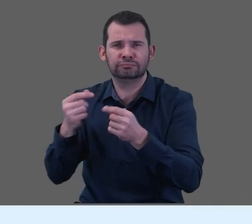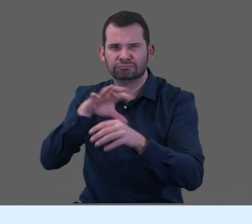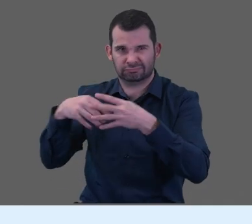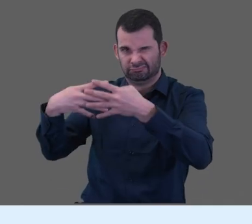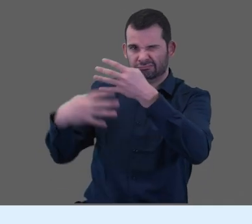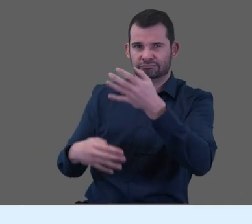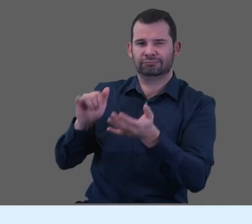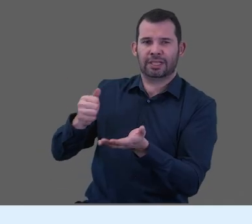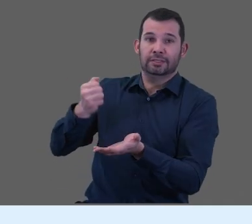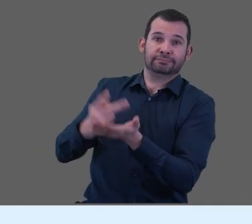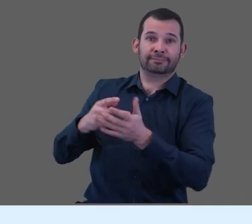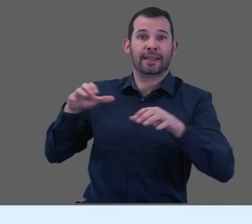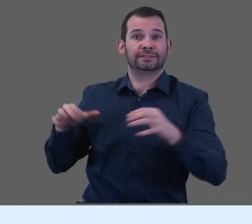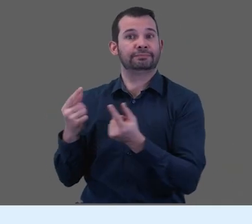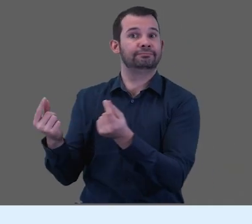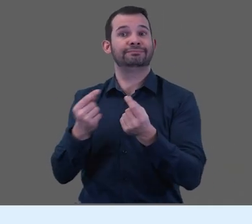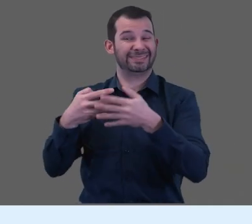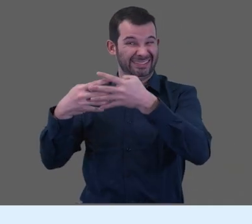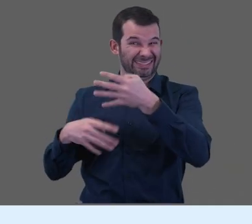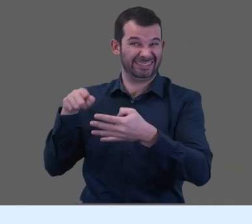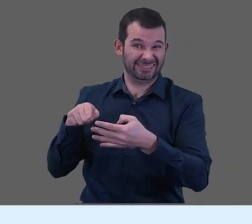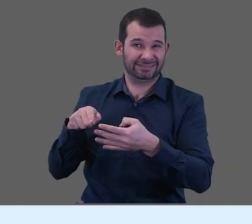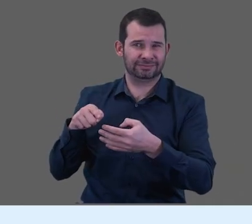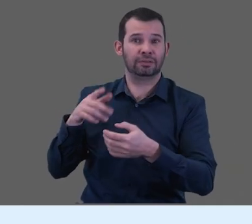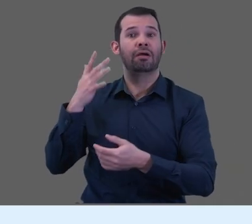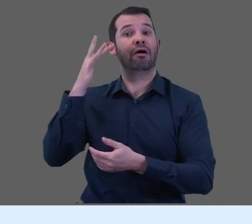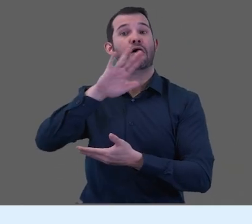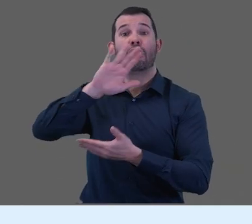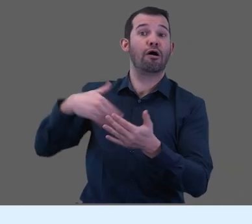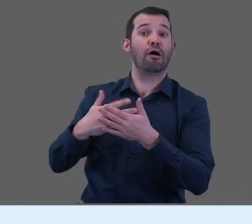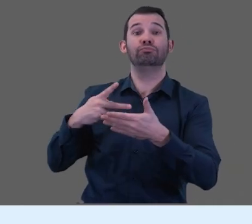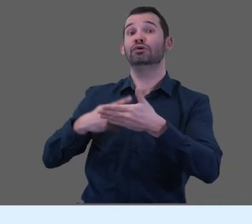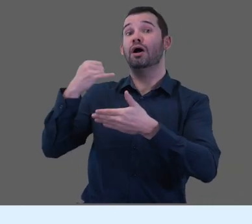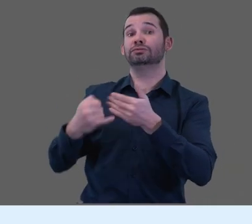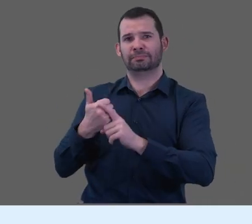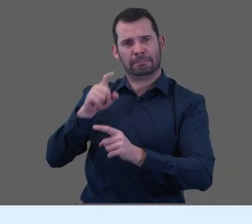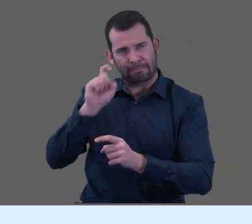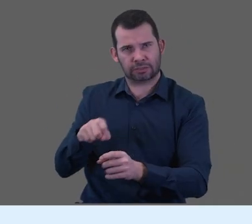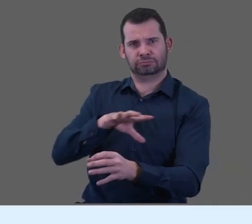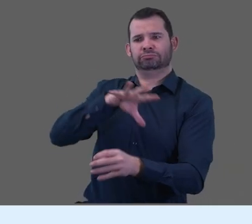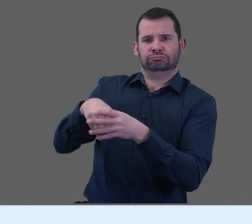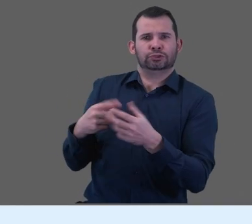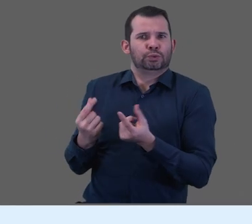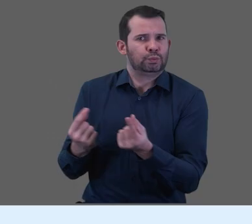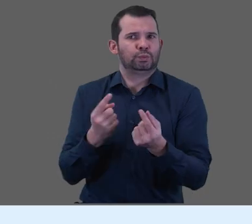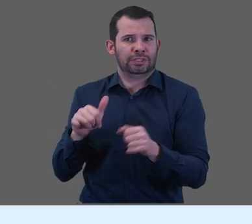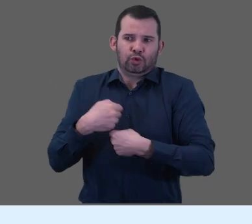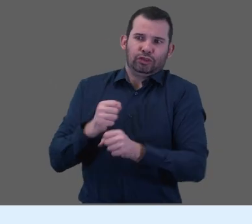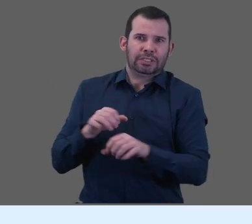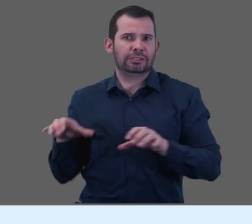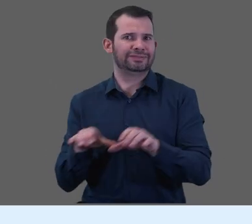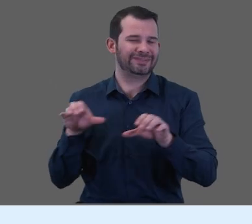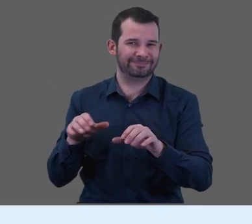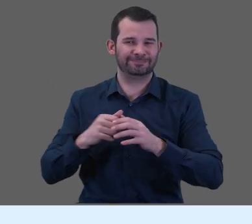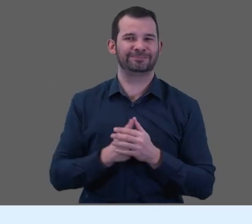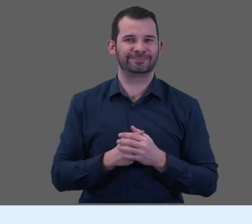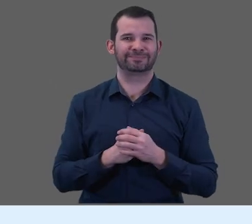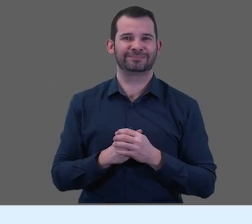more of the activities found in the eligible activities list, as all projects must involve creation activities.